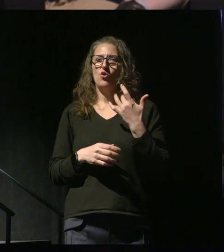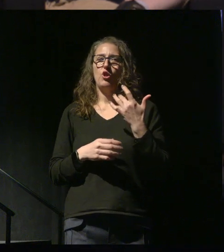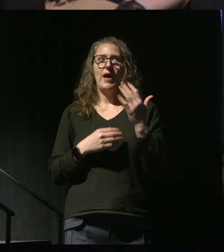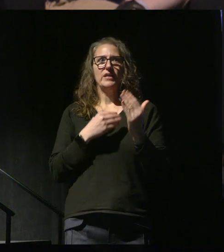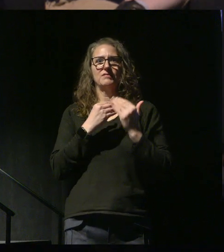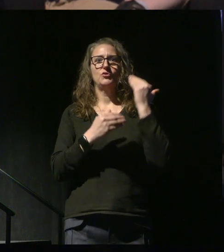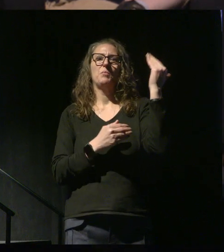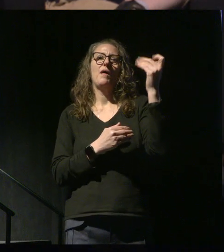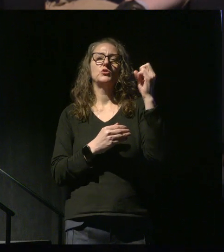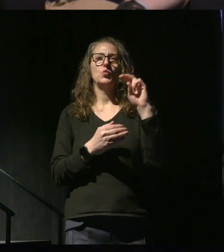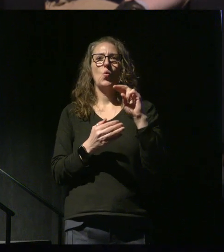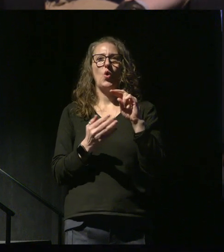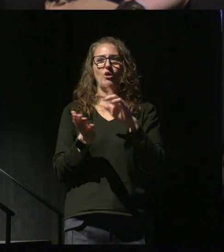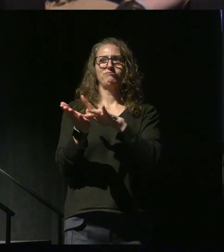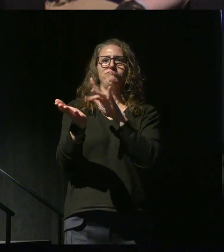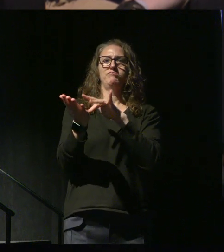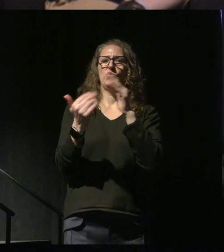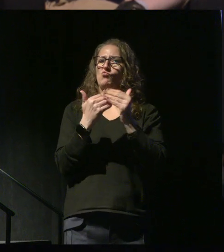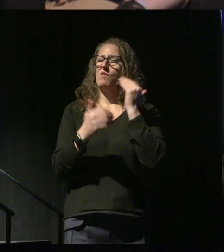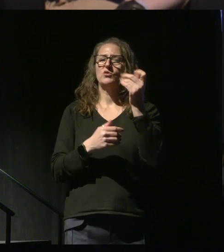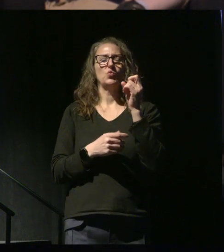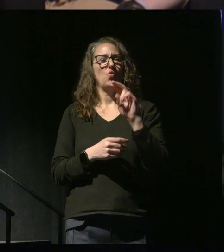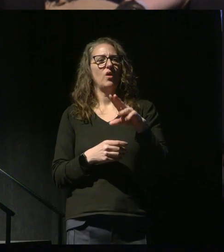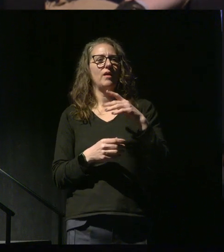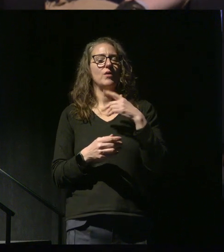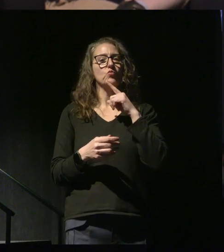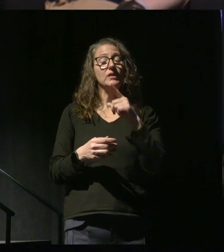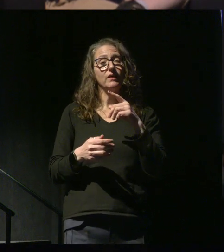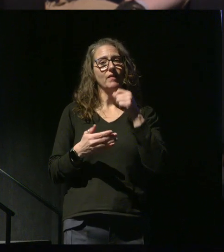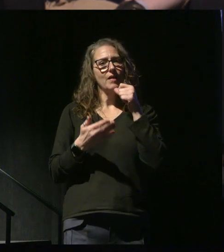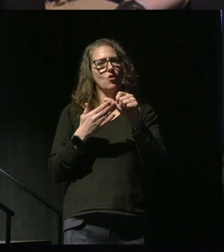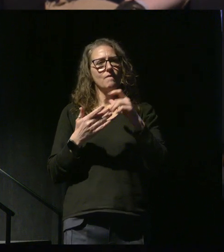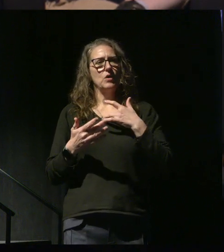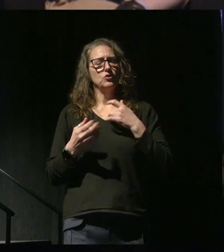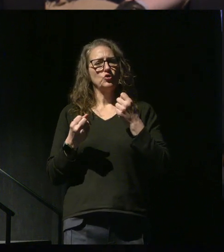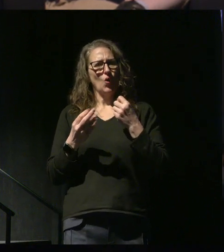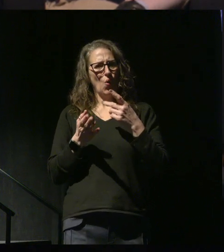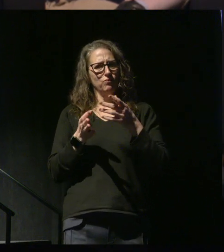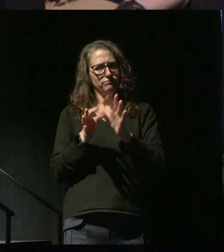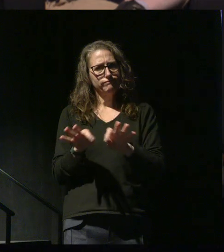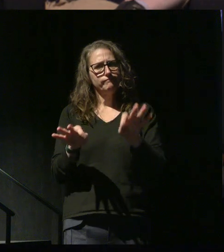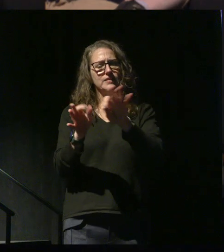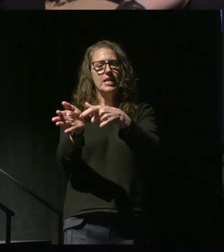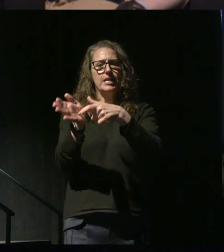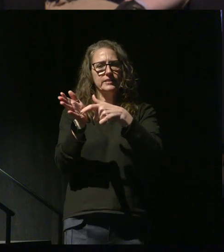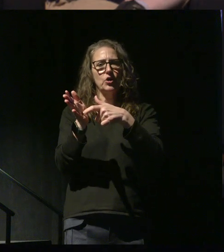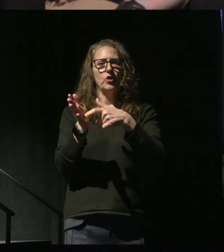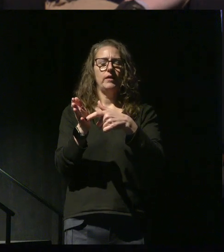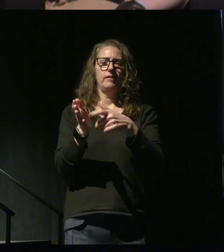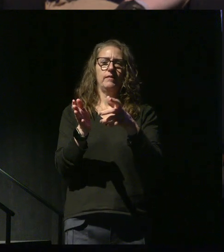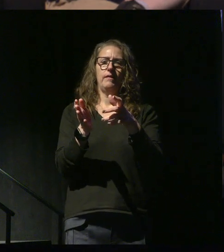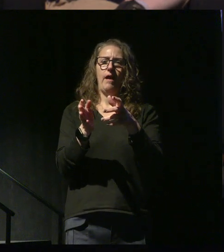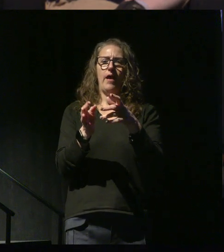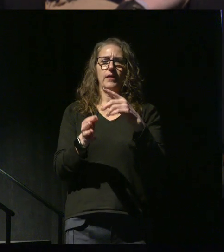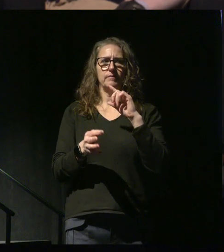It in no way felt, it felt so necessary and so crucial, and also just the epitome of what the rest